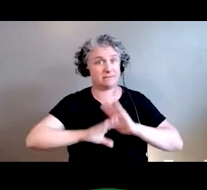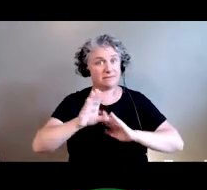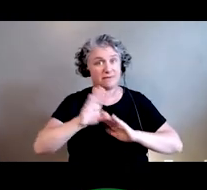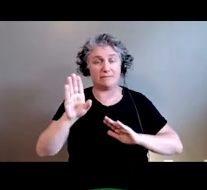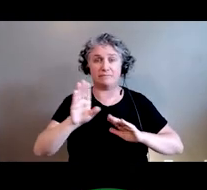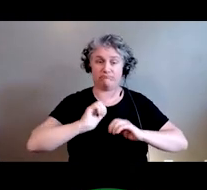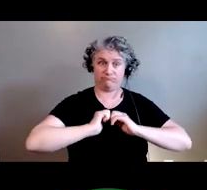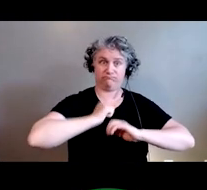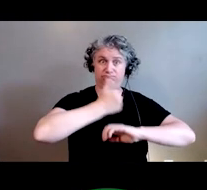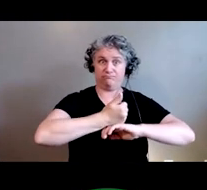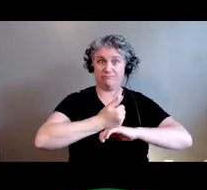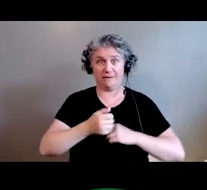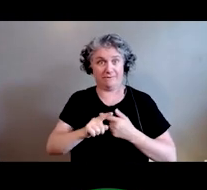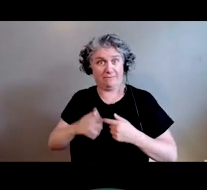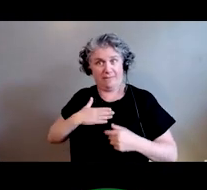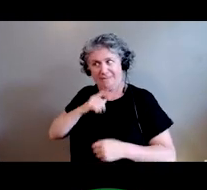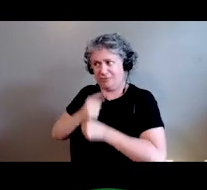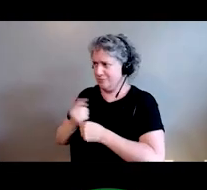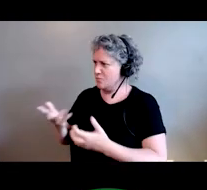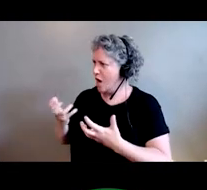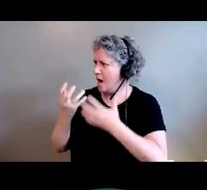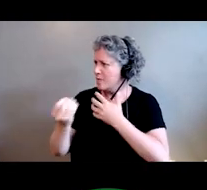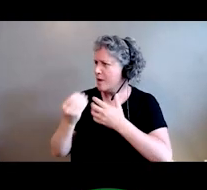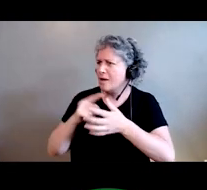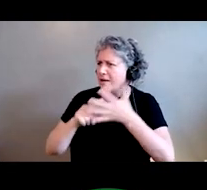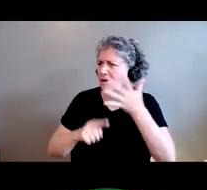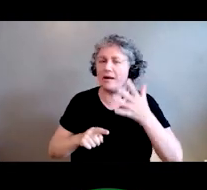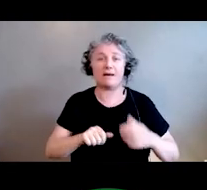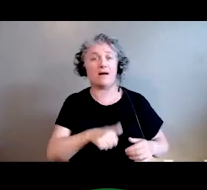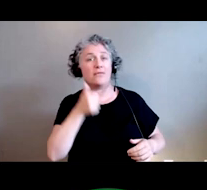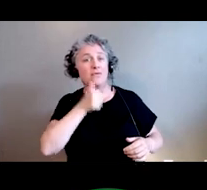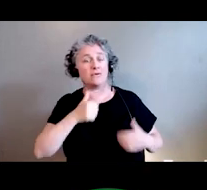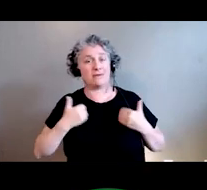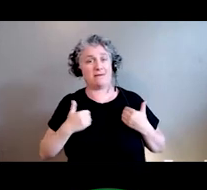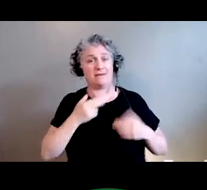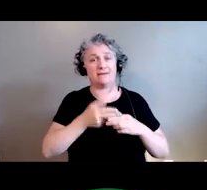young girl named Michelle living and skiing with cerebral palsy.